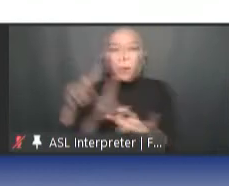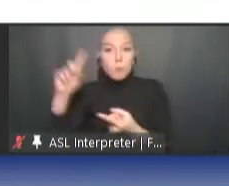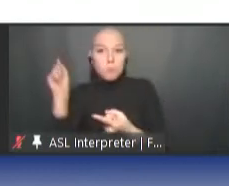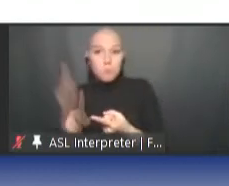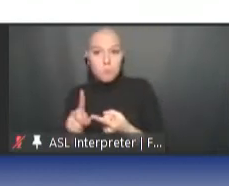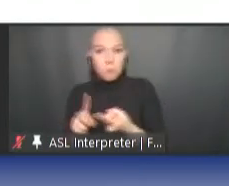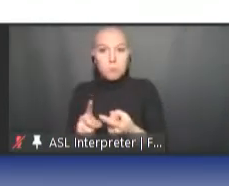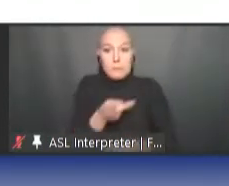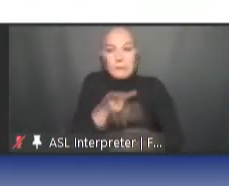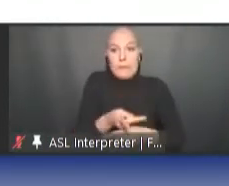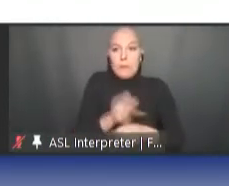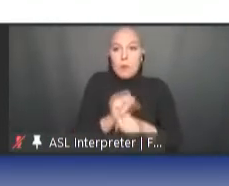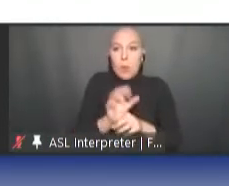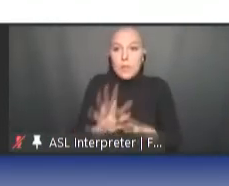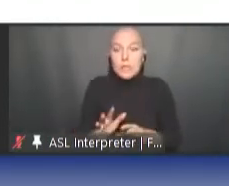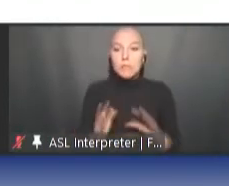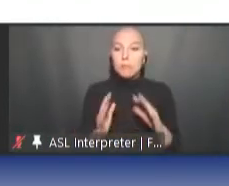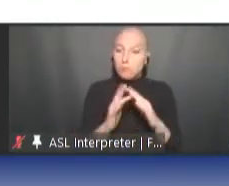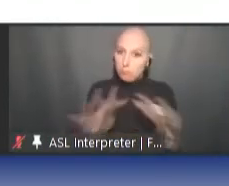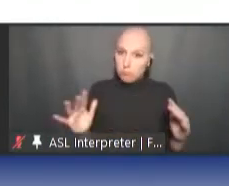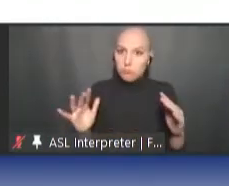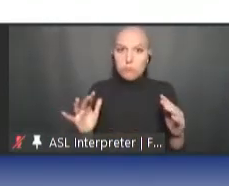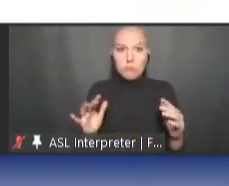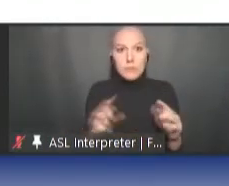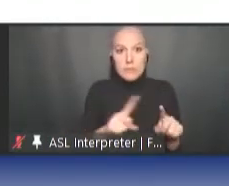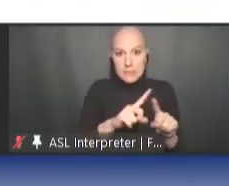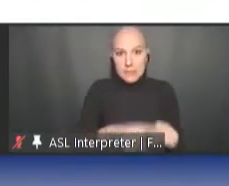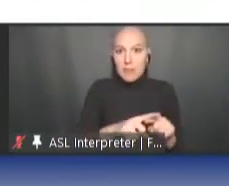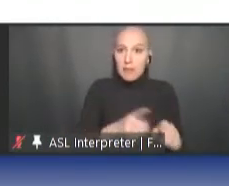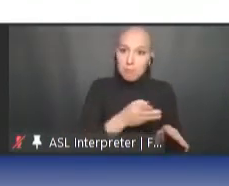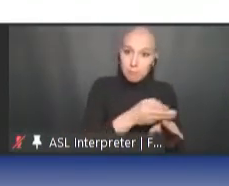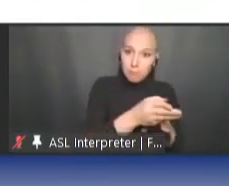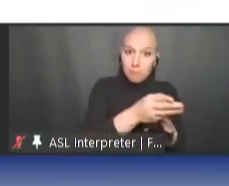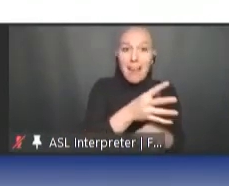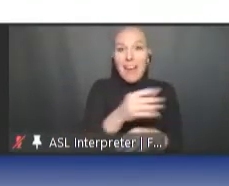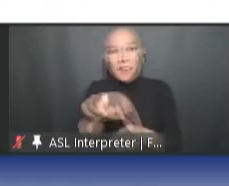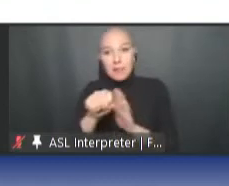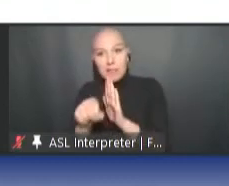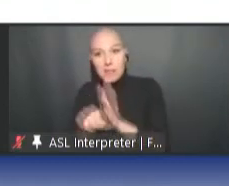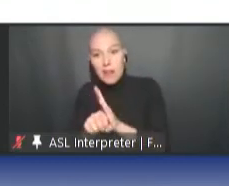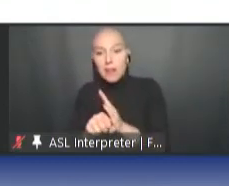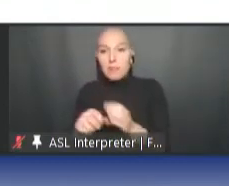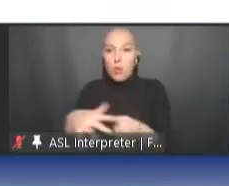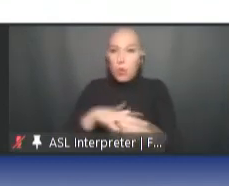industries driven by employer choices as well as state and local requirements. While some employer